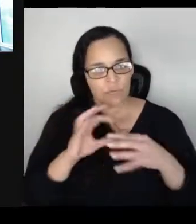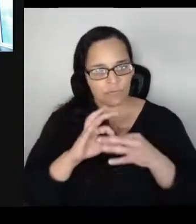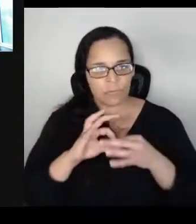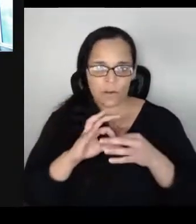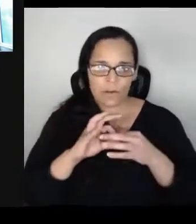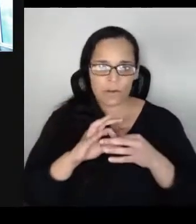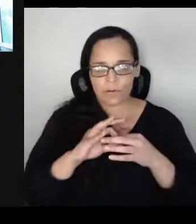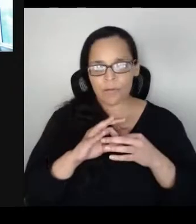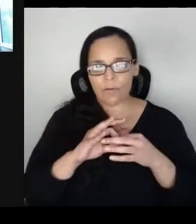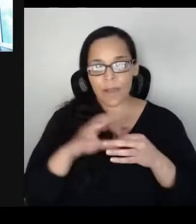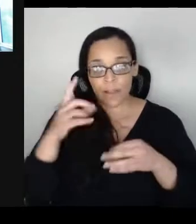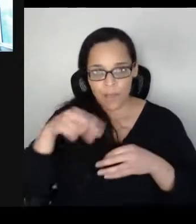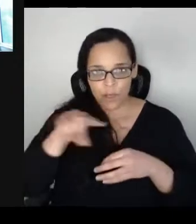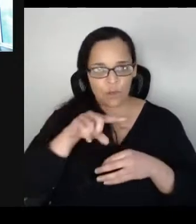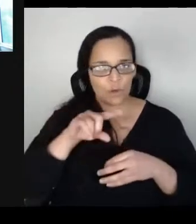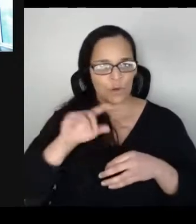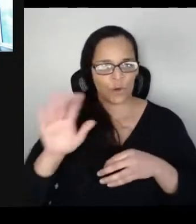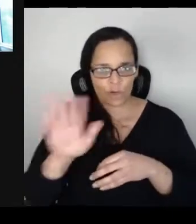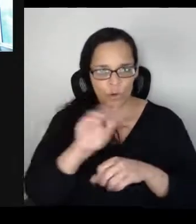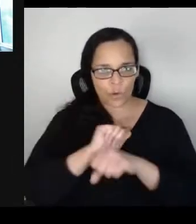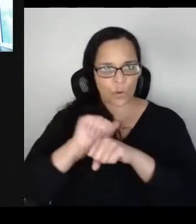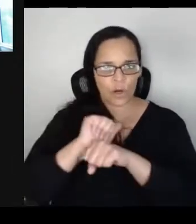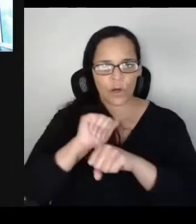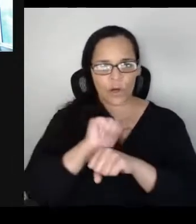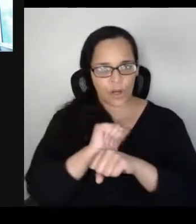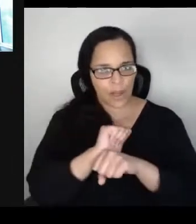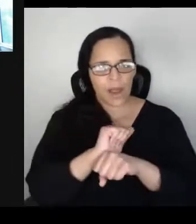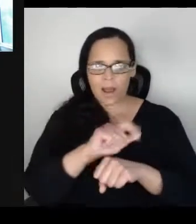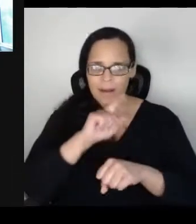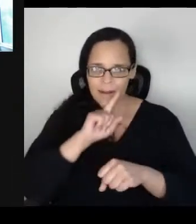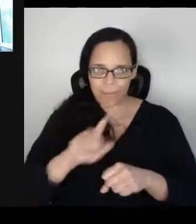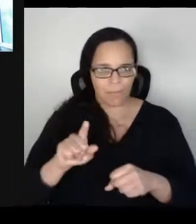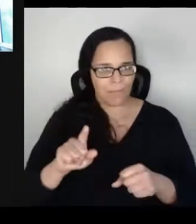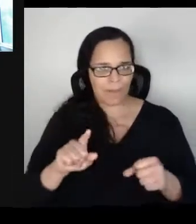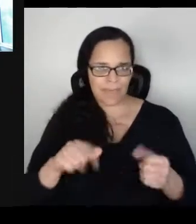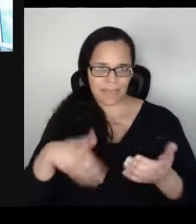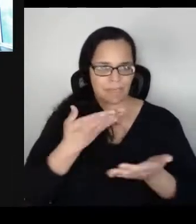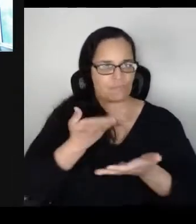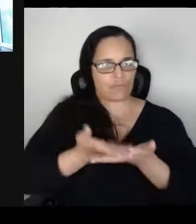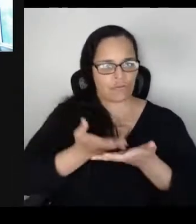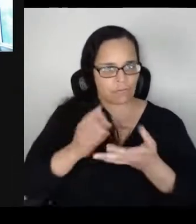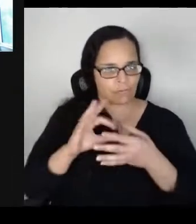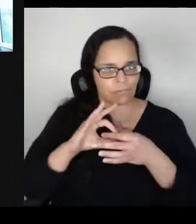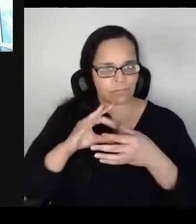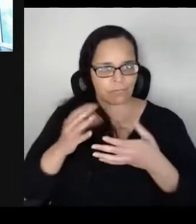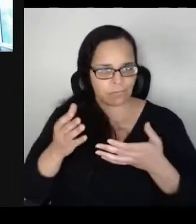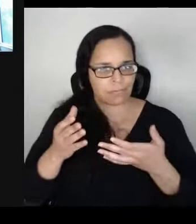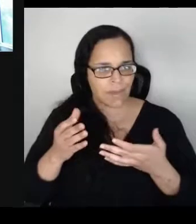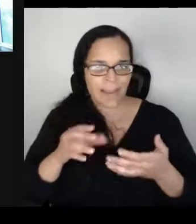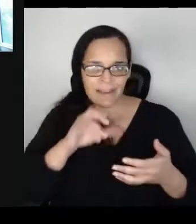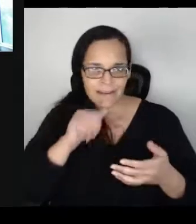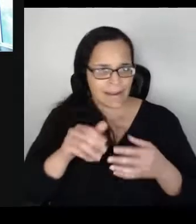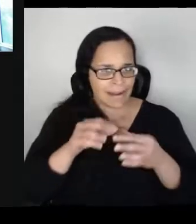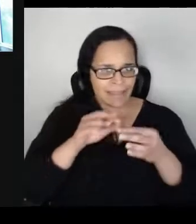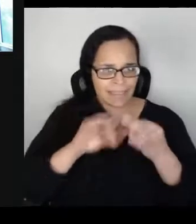and your work are such a big testament to, not only resistance and resilience,